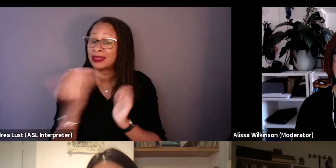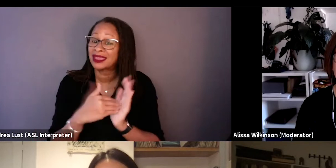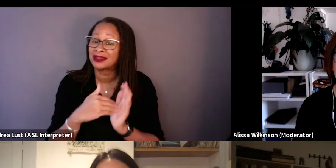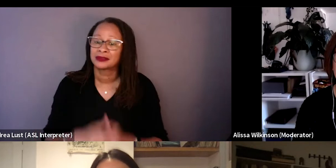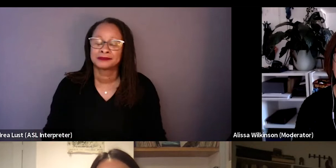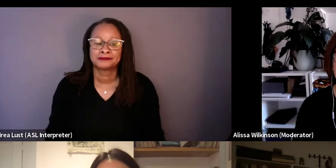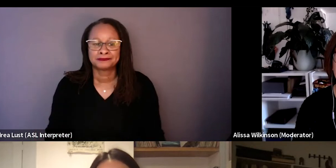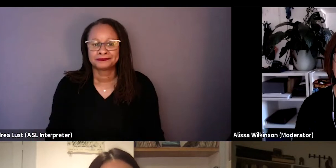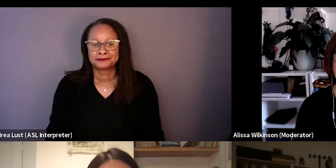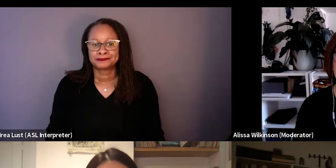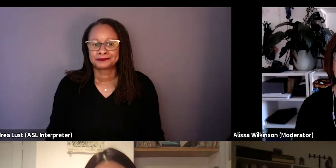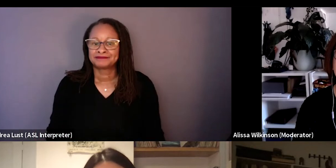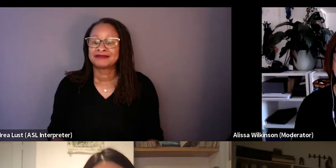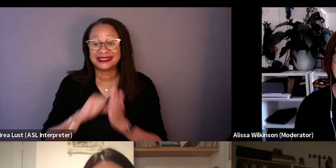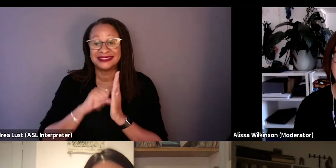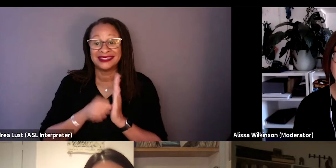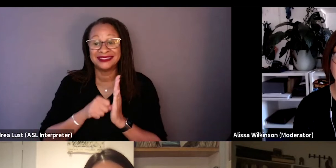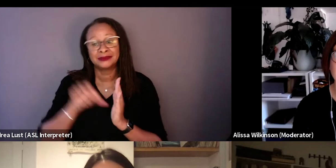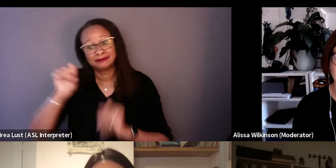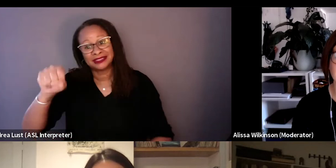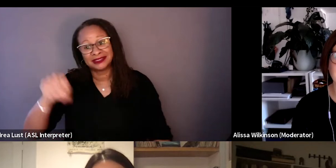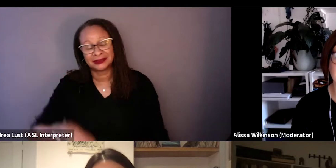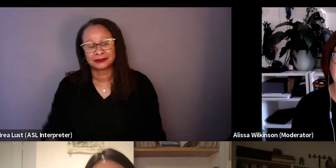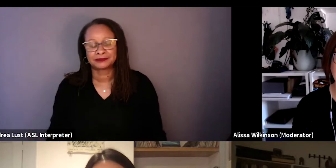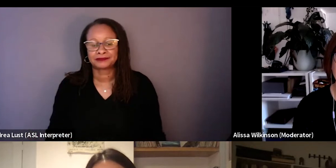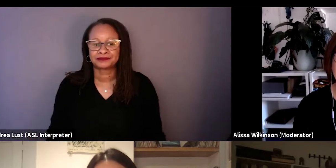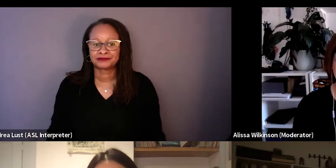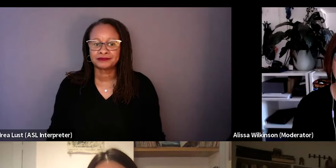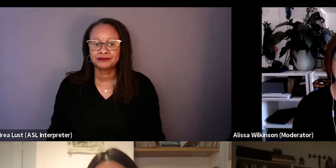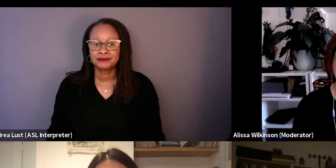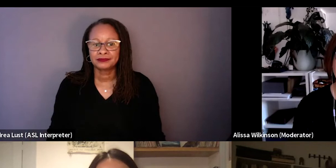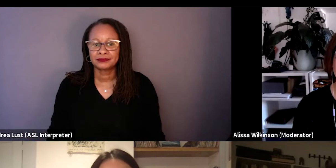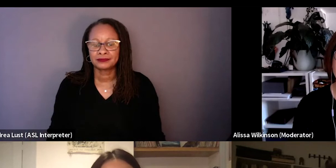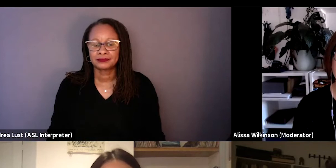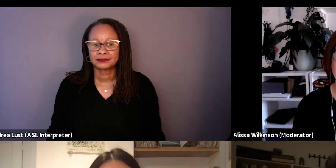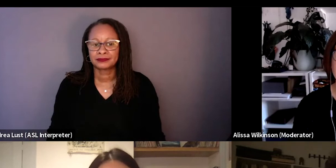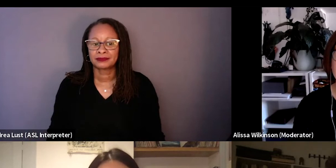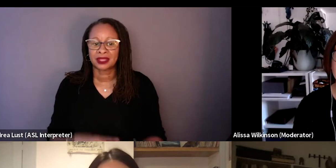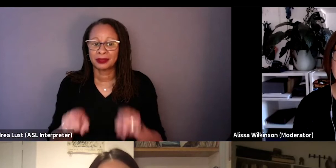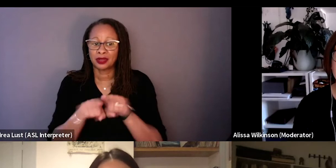It was, it was intense. But also as we always talk about it,